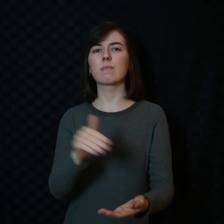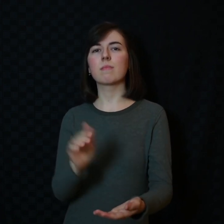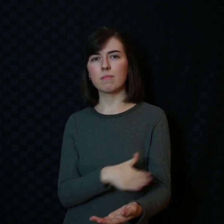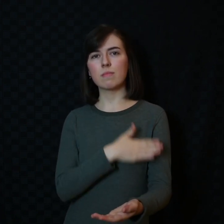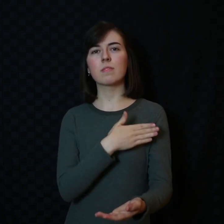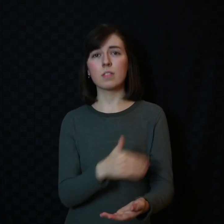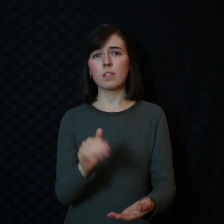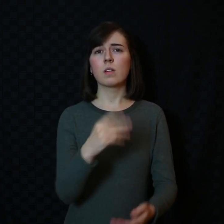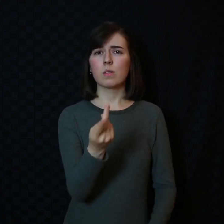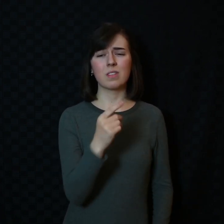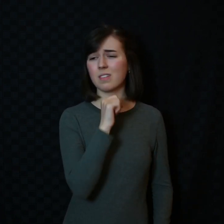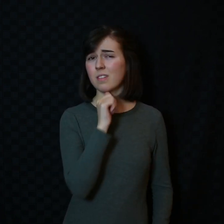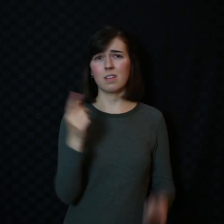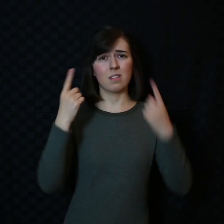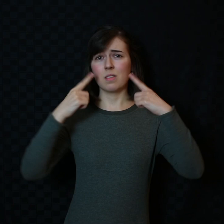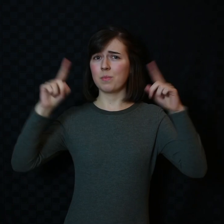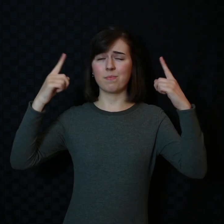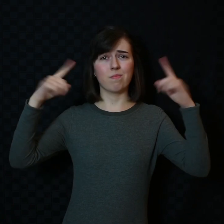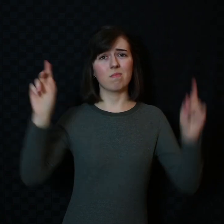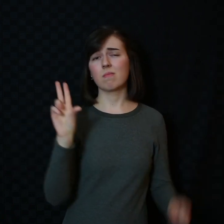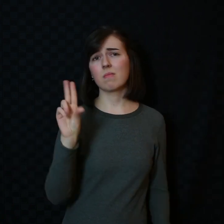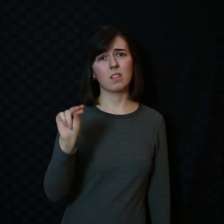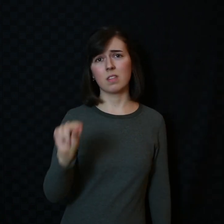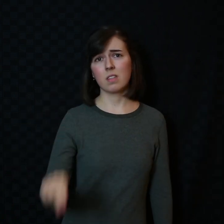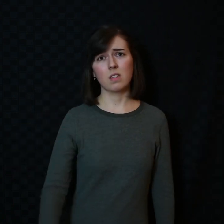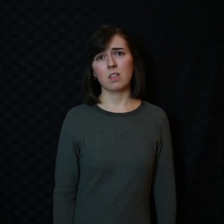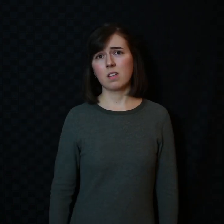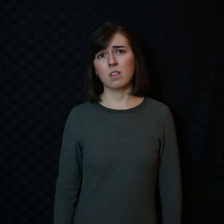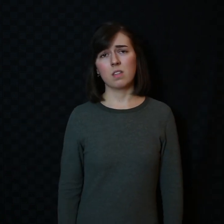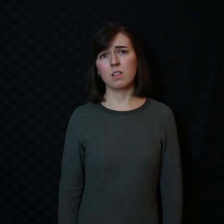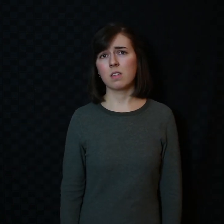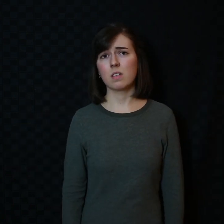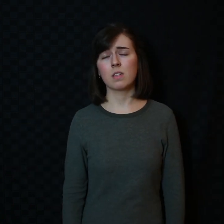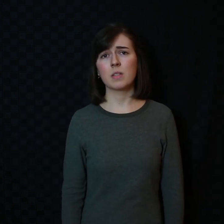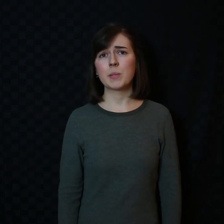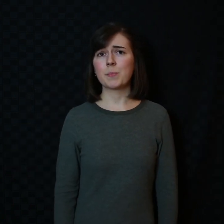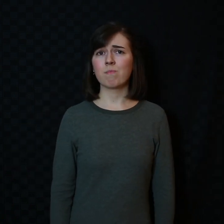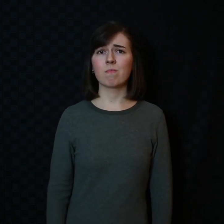We not success, no